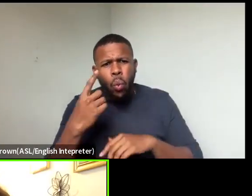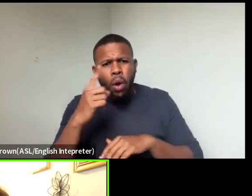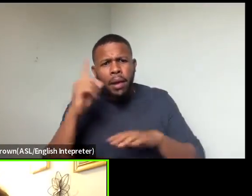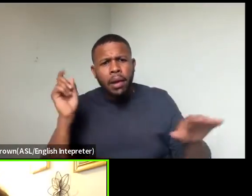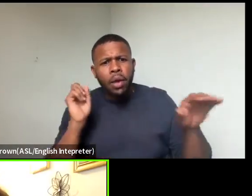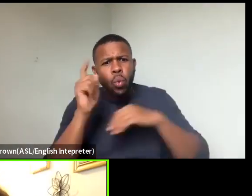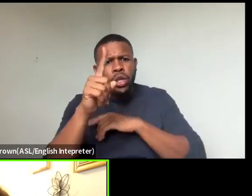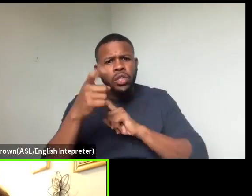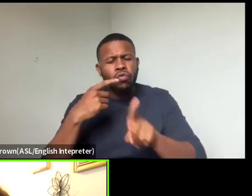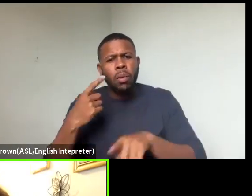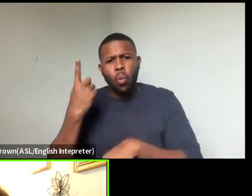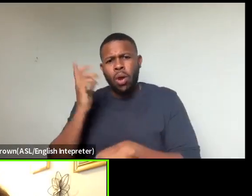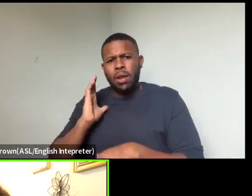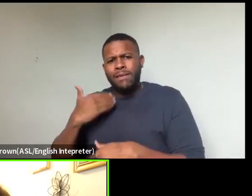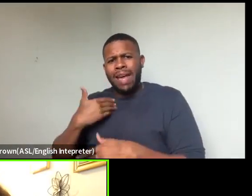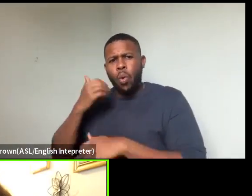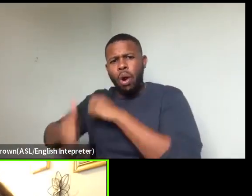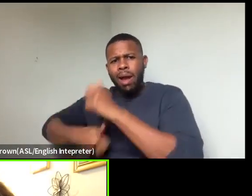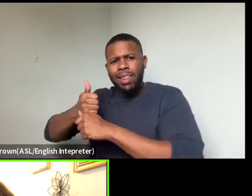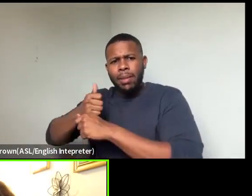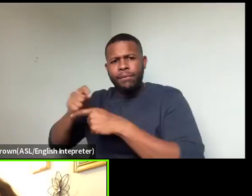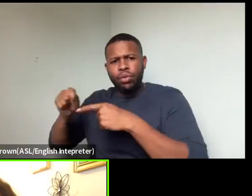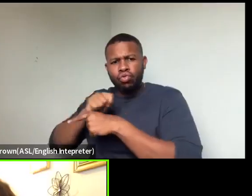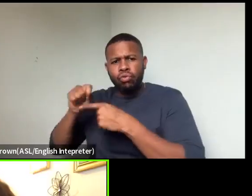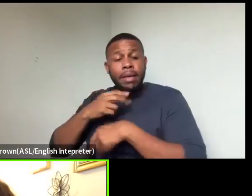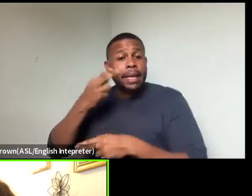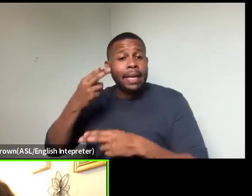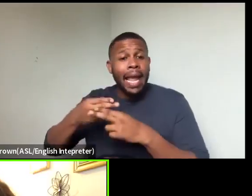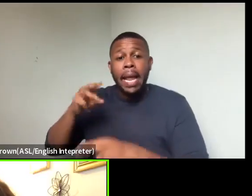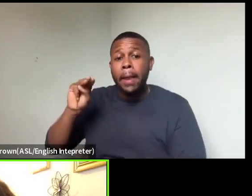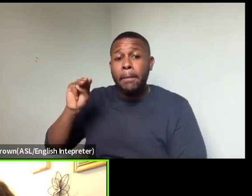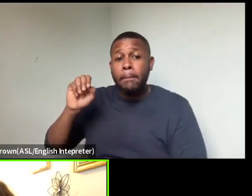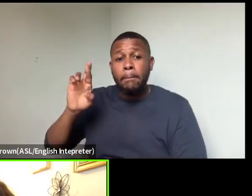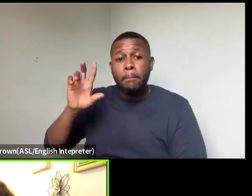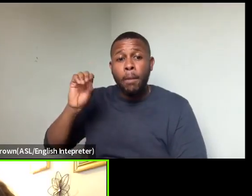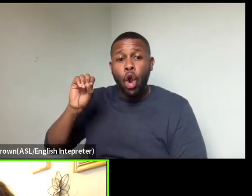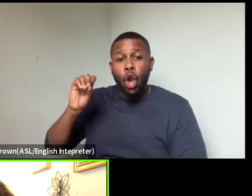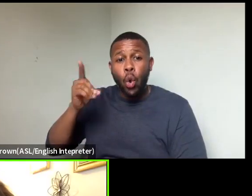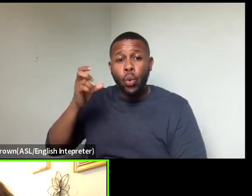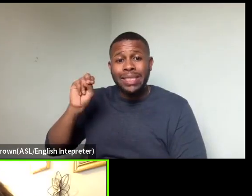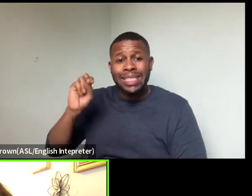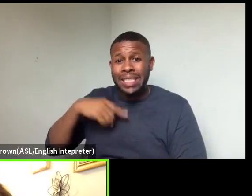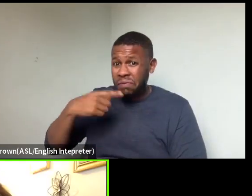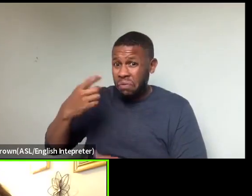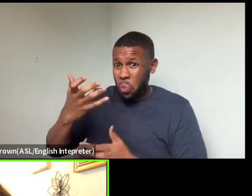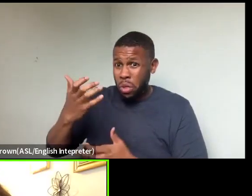So I think it is possible. But it definitely needs to be a big piece of the conversation.